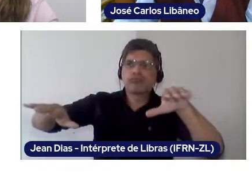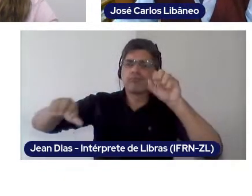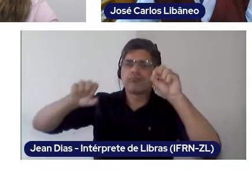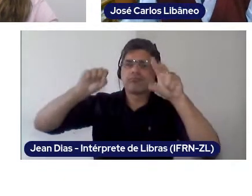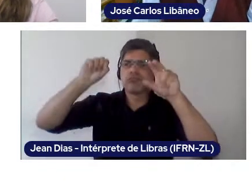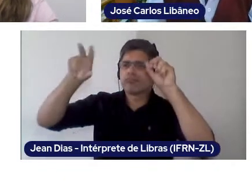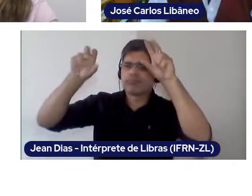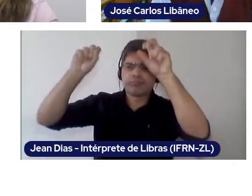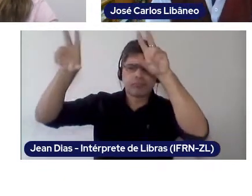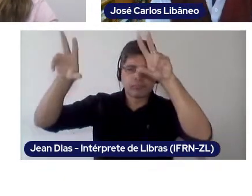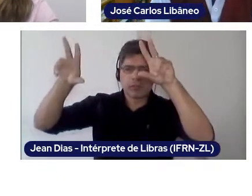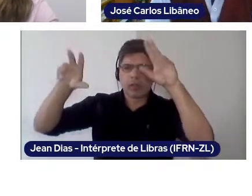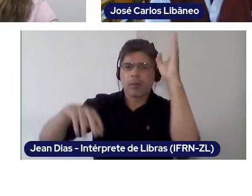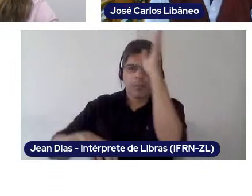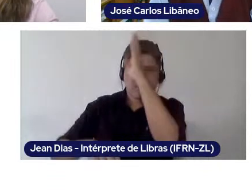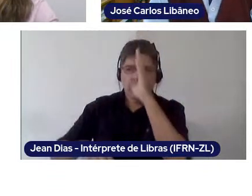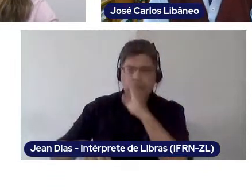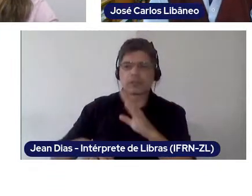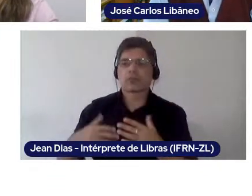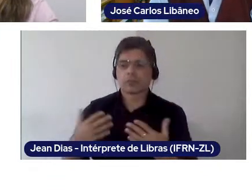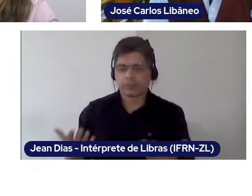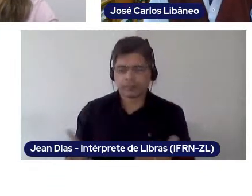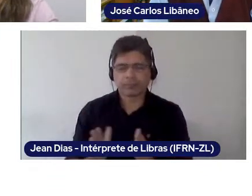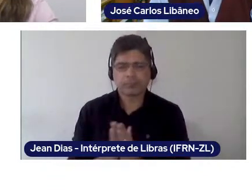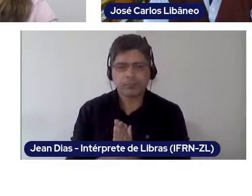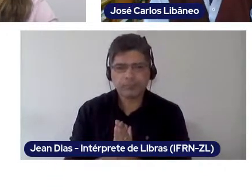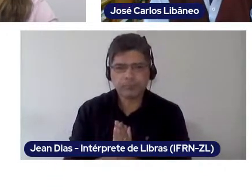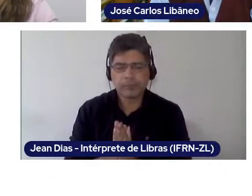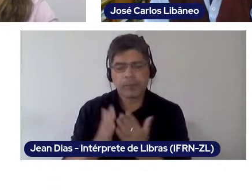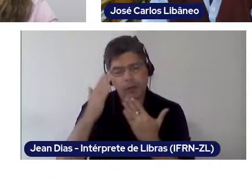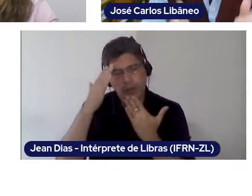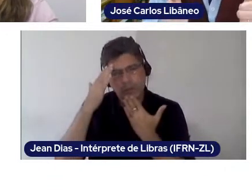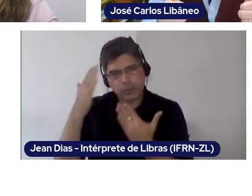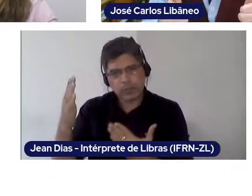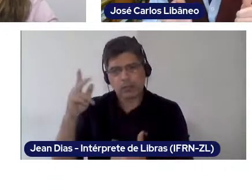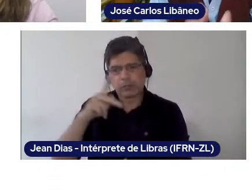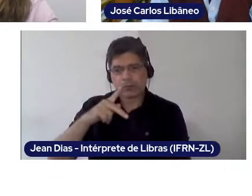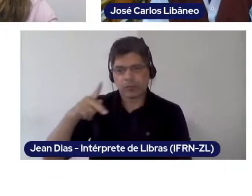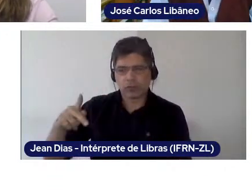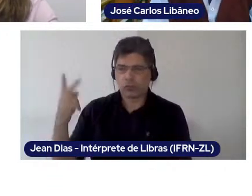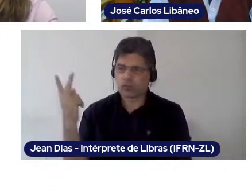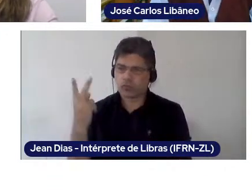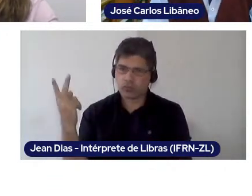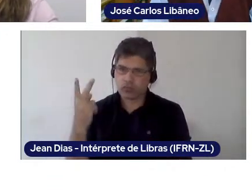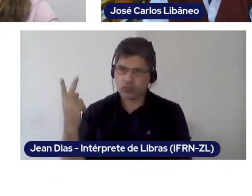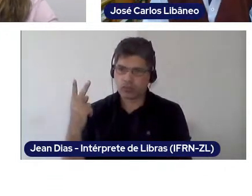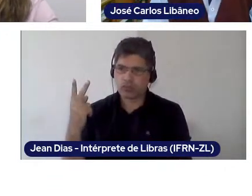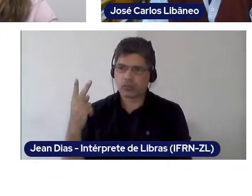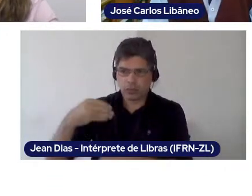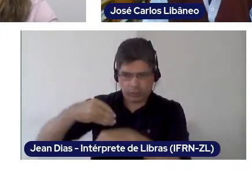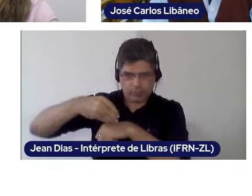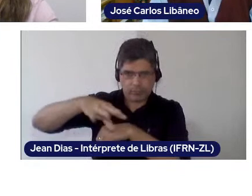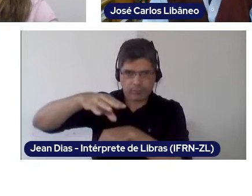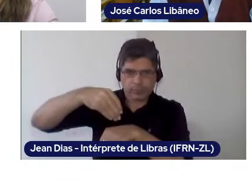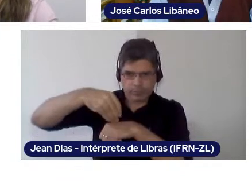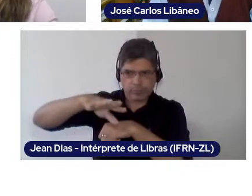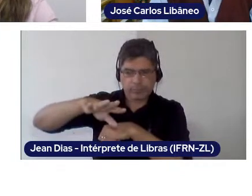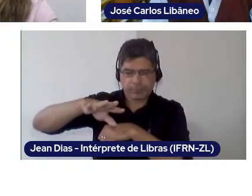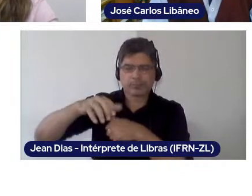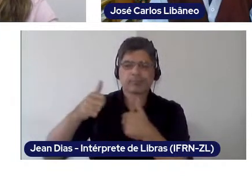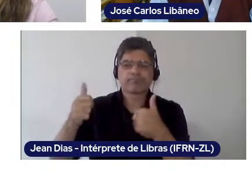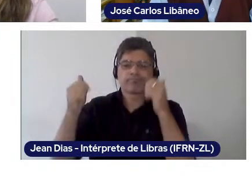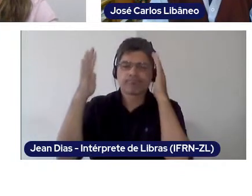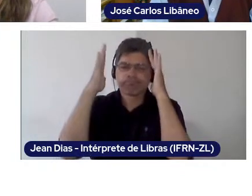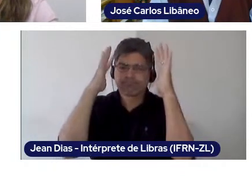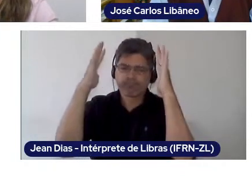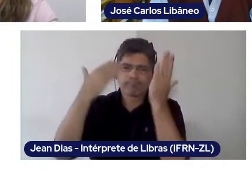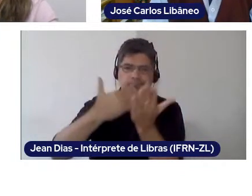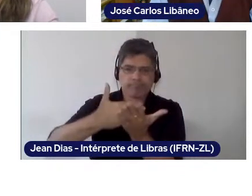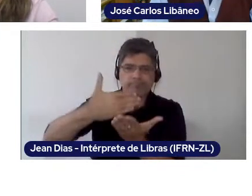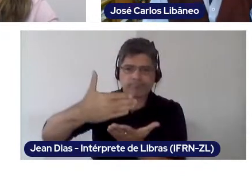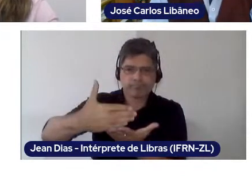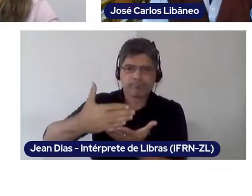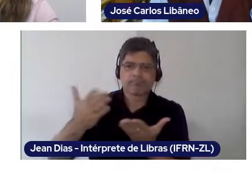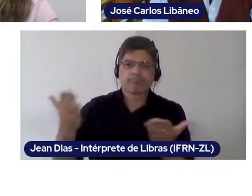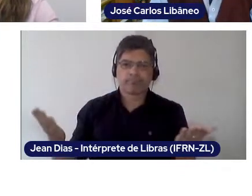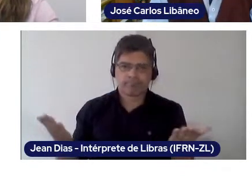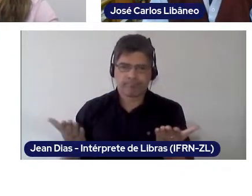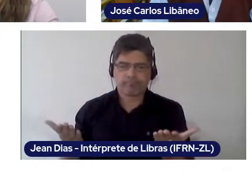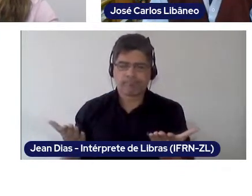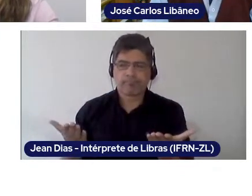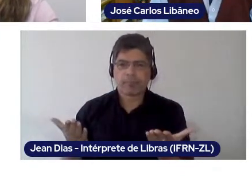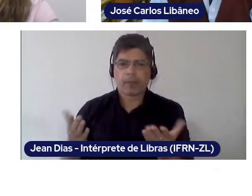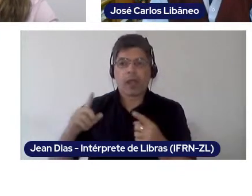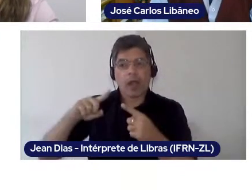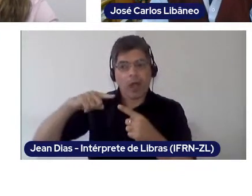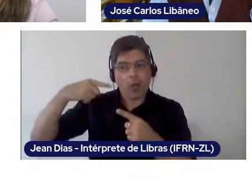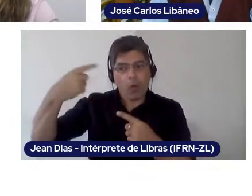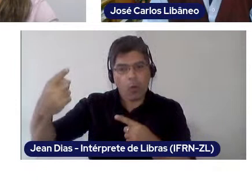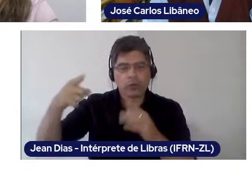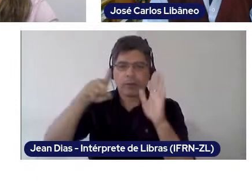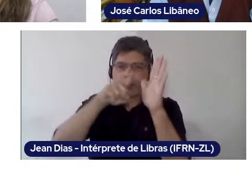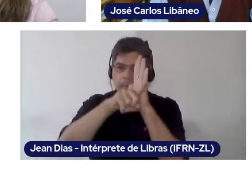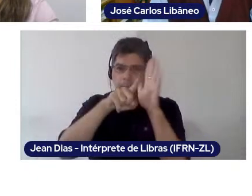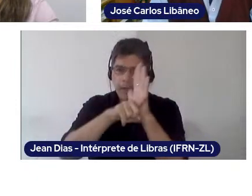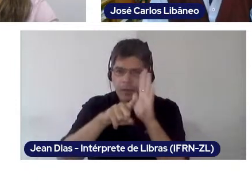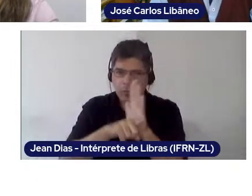Excellent. Thank you very much, professors, for these initial relfections, and now we ask from our audience to send questions and to be more direct with them